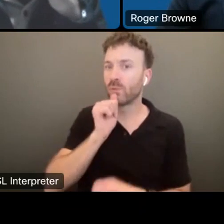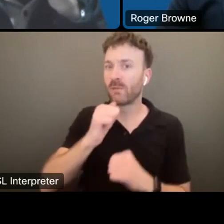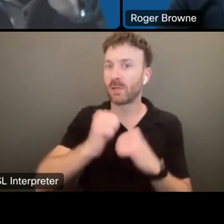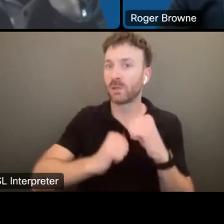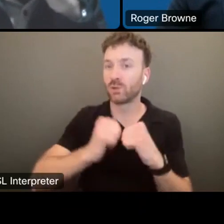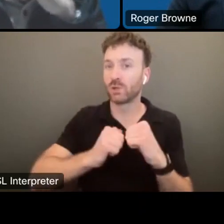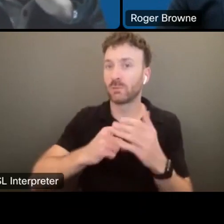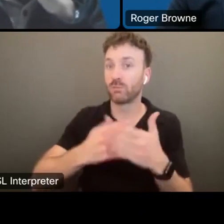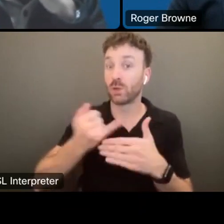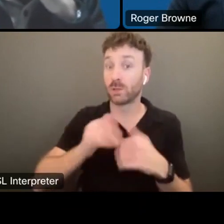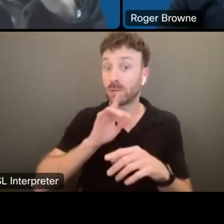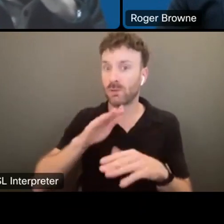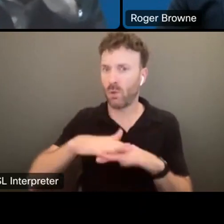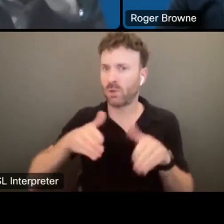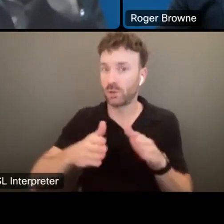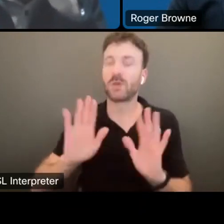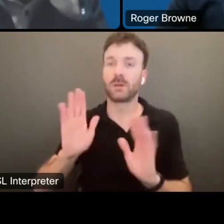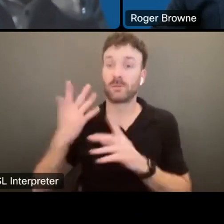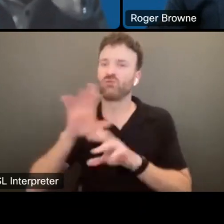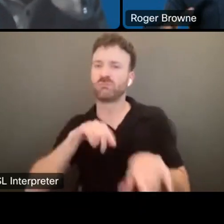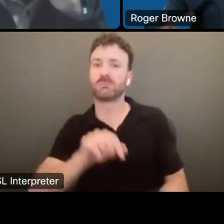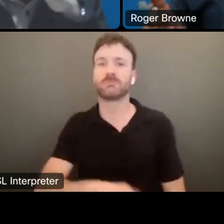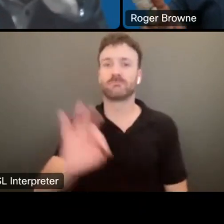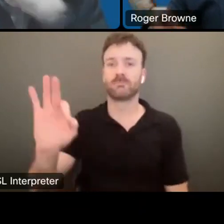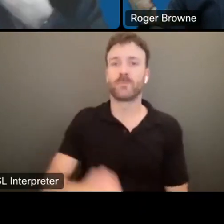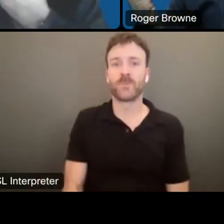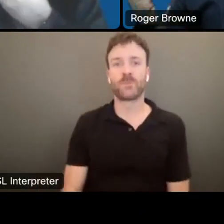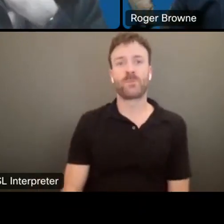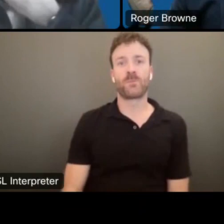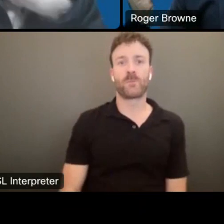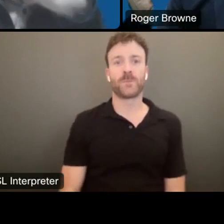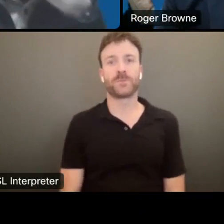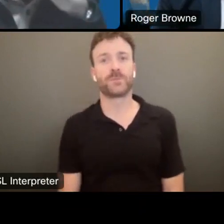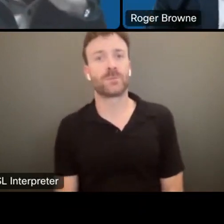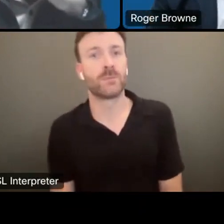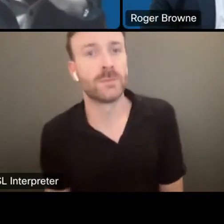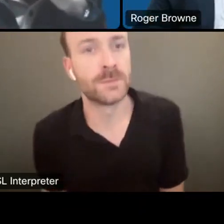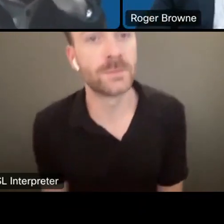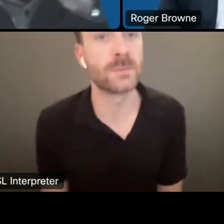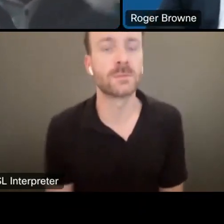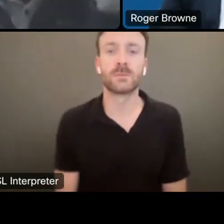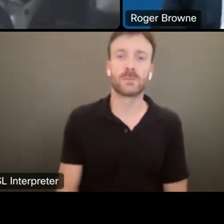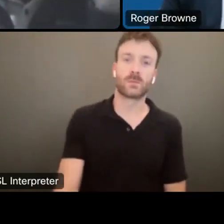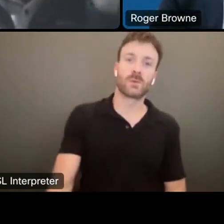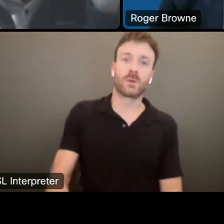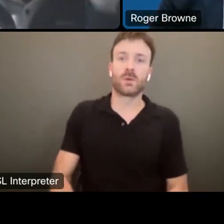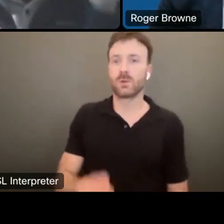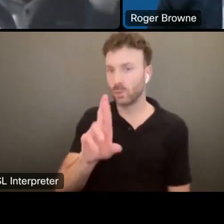Stuart Mcghie: Yeah. Charissa Iogna: Perfect. Sorry about that. Roger Browne: To add to Stuart's answer, by the way, the one key thing I really do